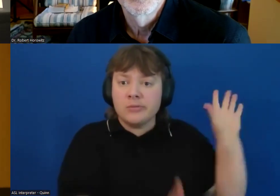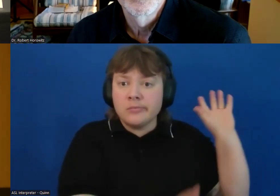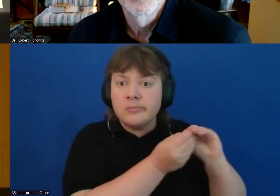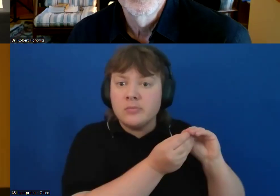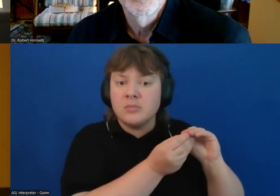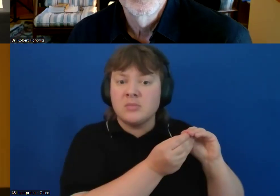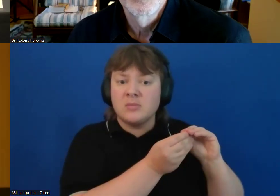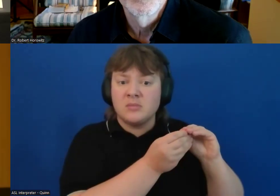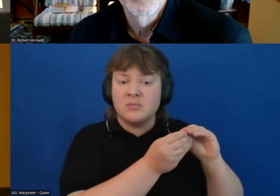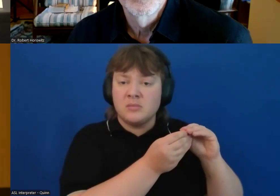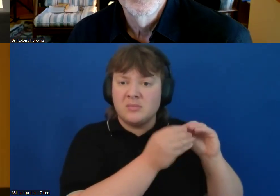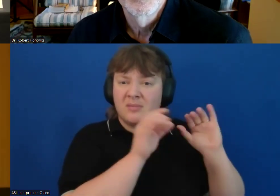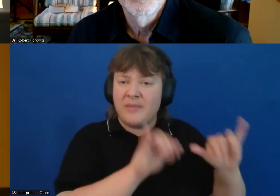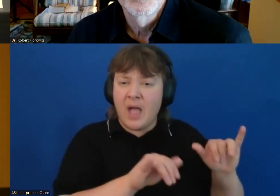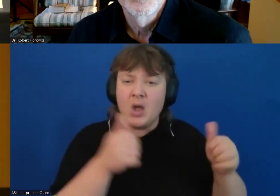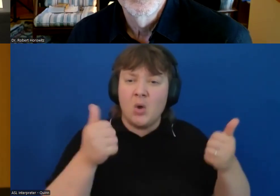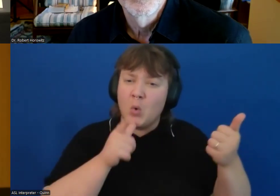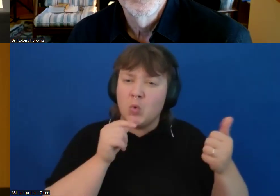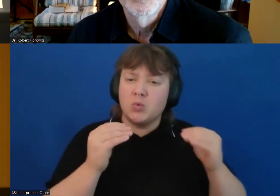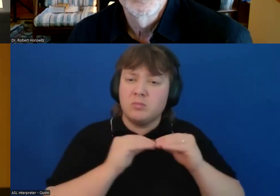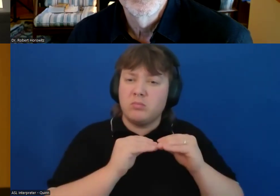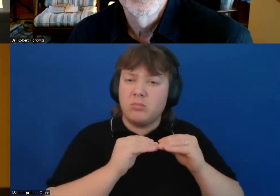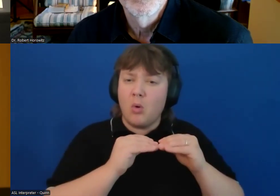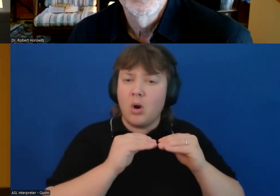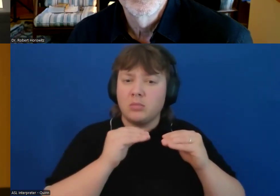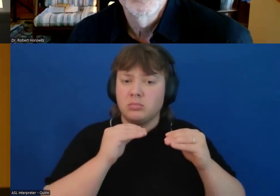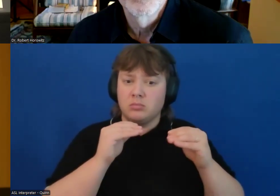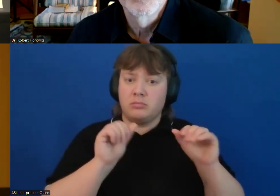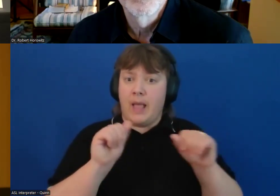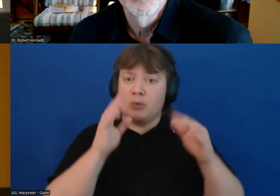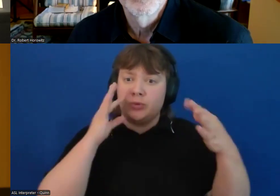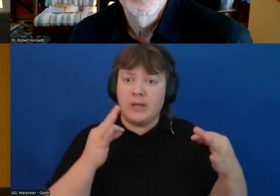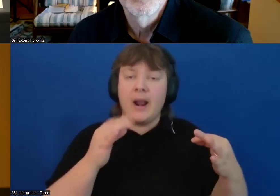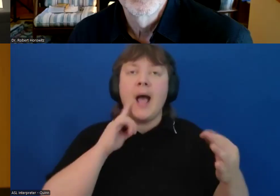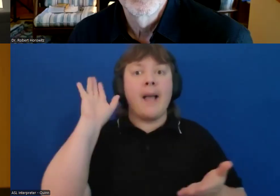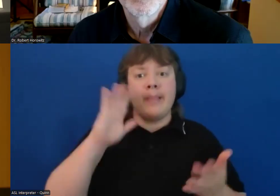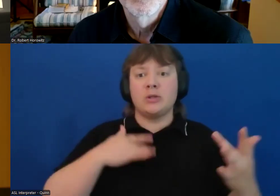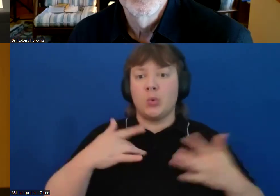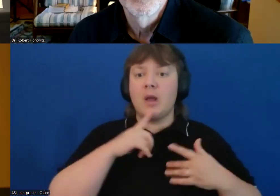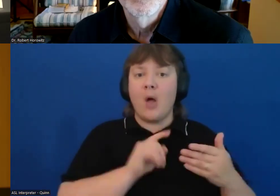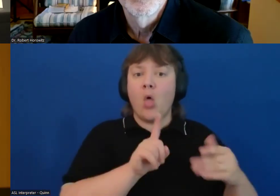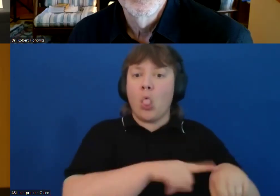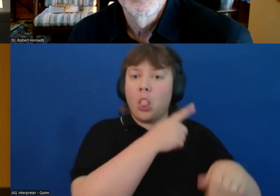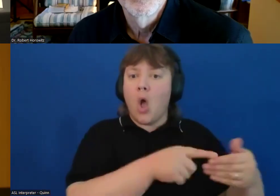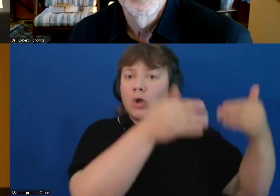of even more years? I'm much less worried about this in the context of a longitudinal relationship